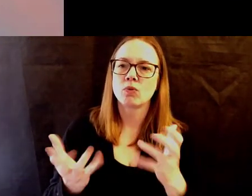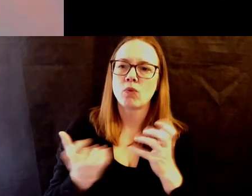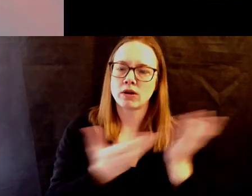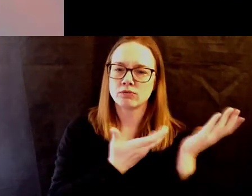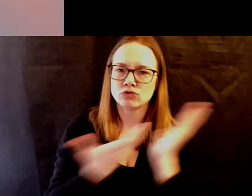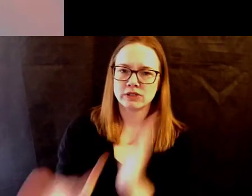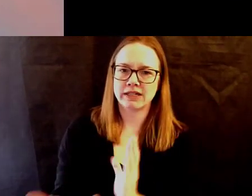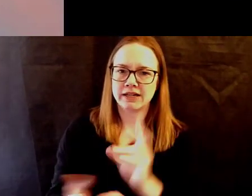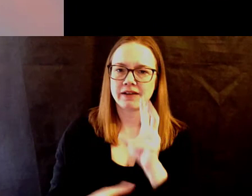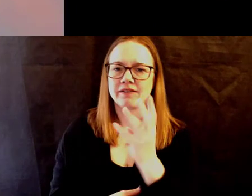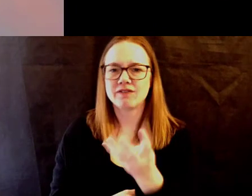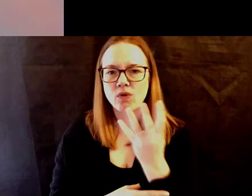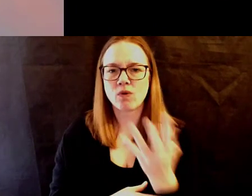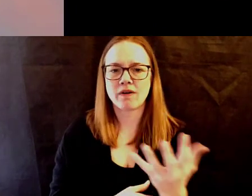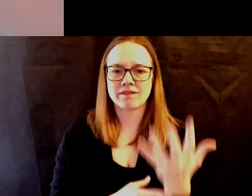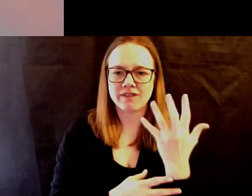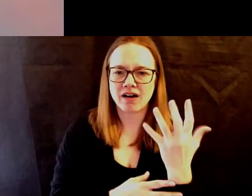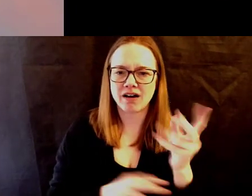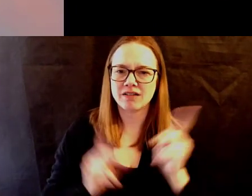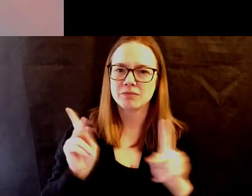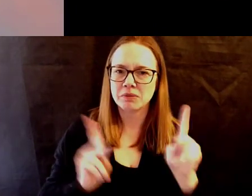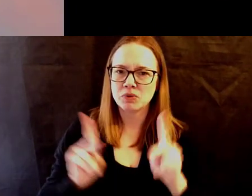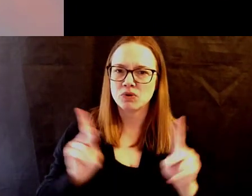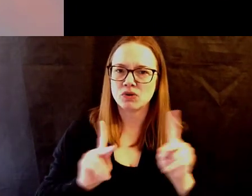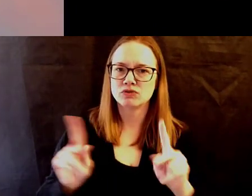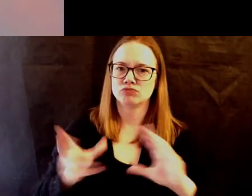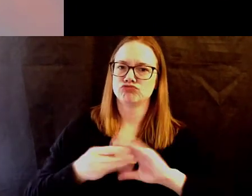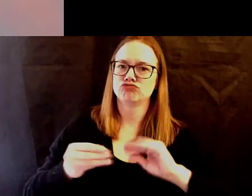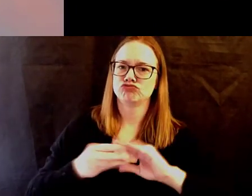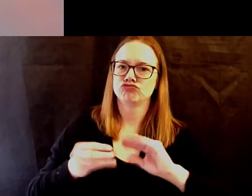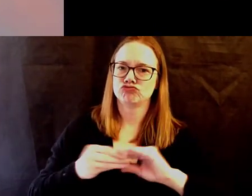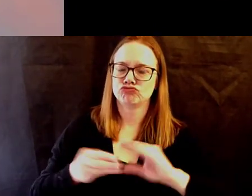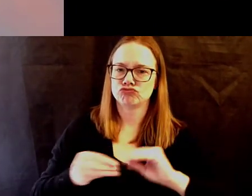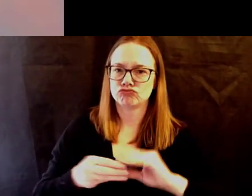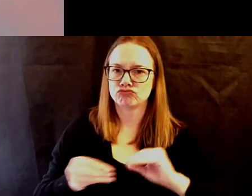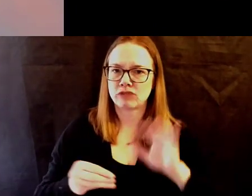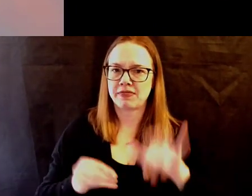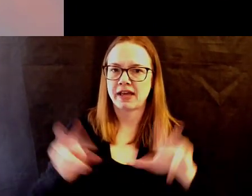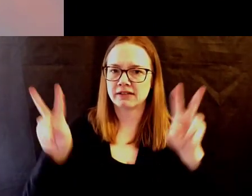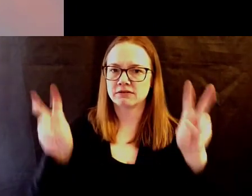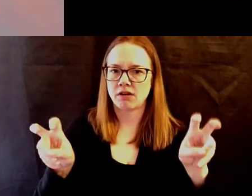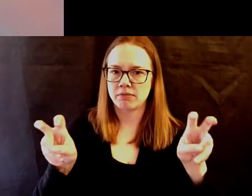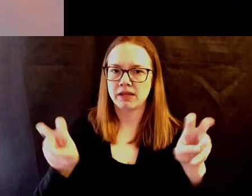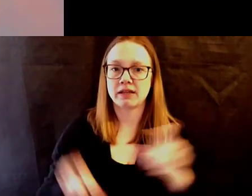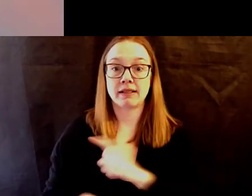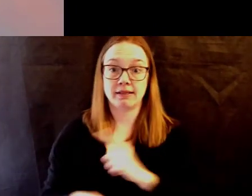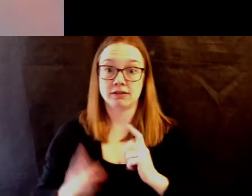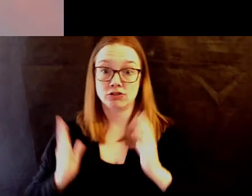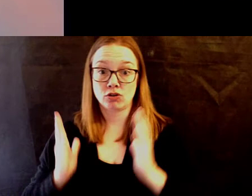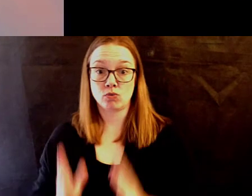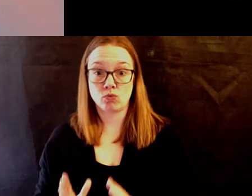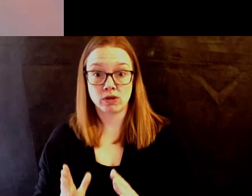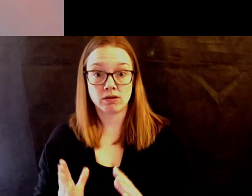And the legislator will help advocate to get you guys on the calendar, or maybe just to let the committee know that you're coming,